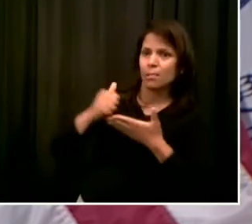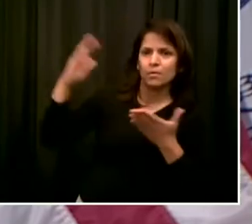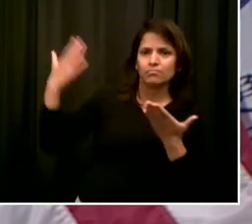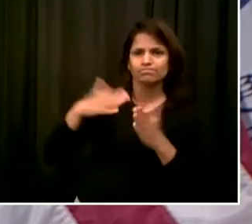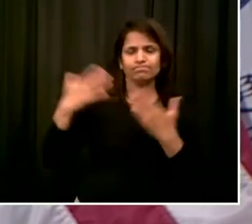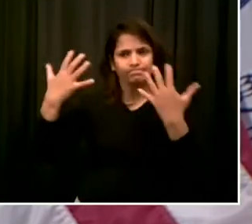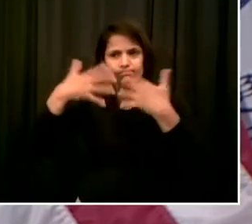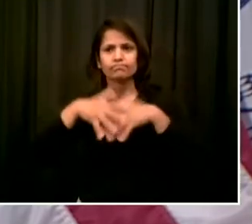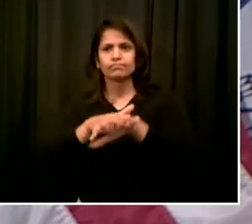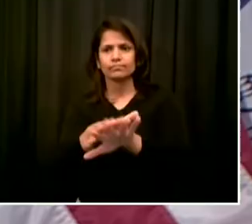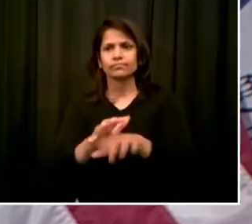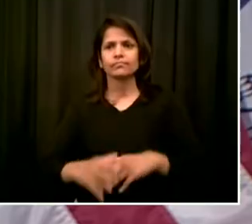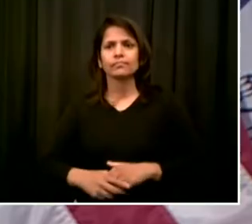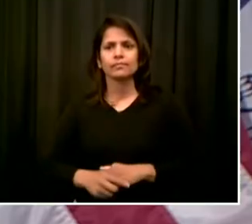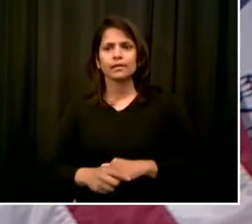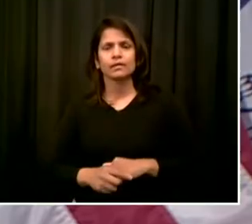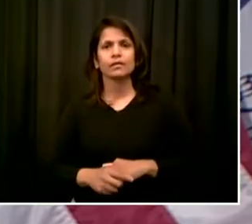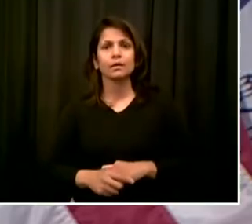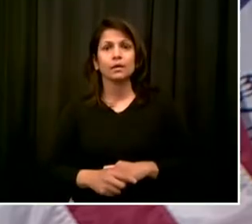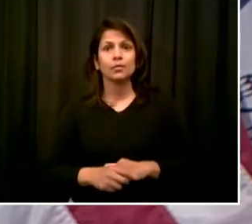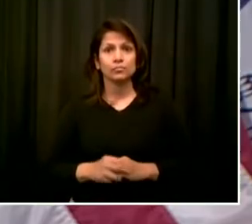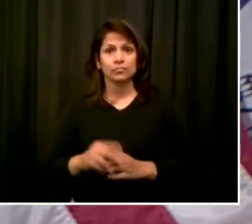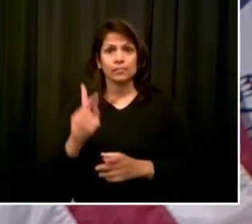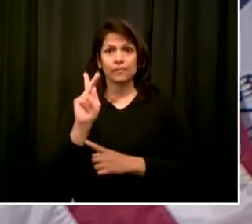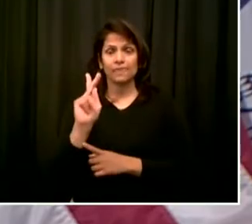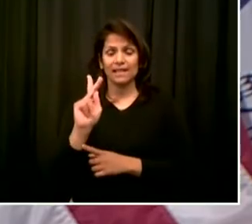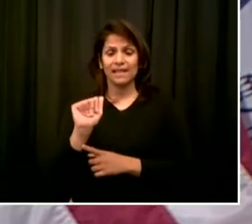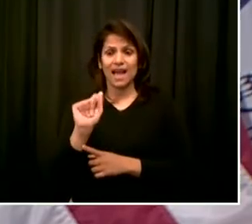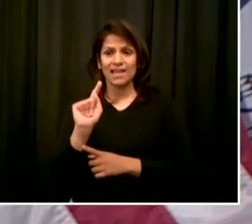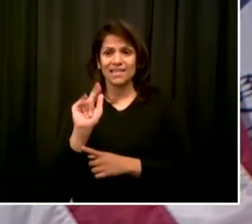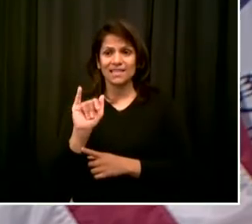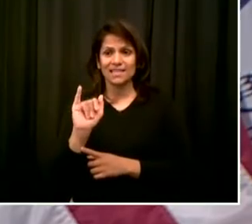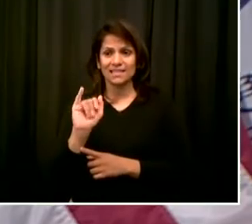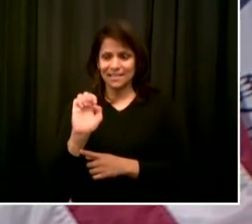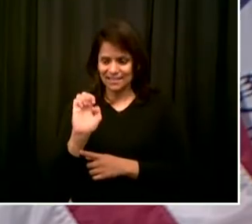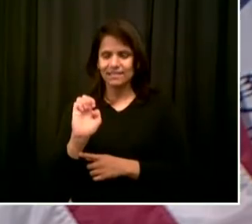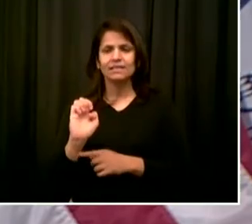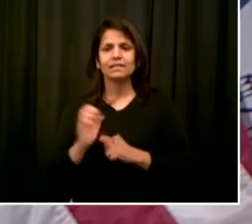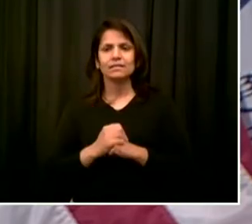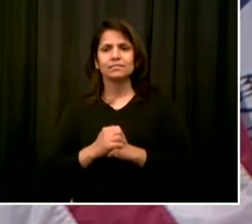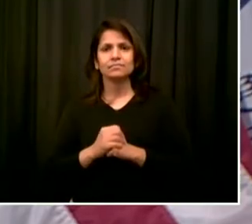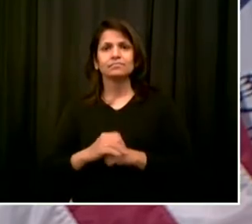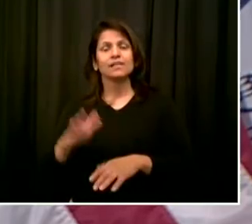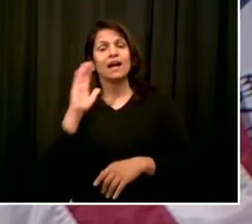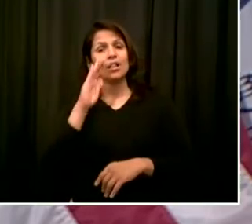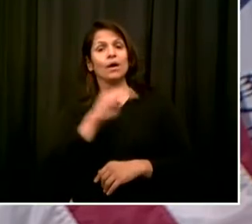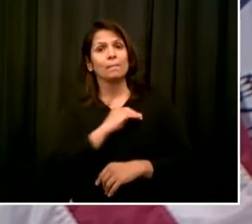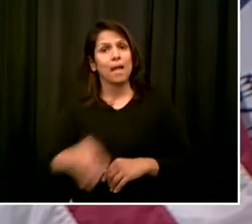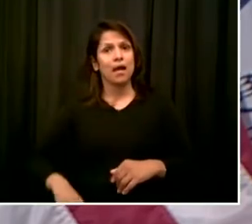THEM OR THEIR LAND. THERE HAS TO BE A SMARTER WAY. NEXT, WE HAVE THE WALL